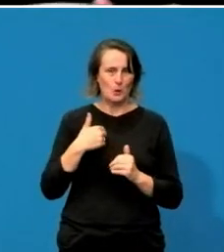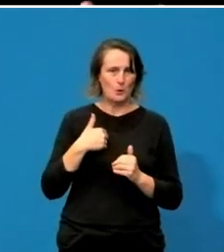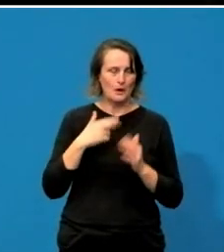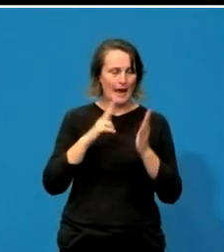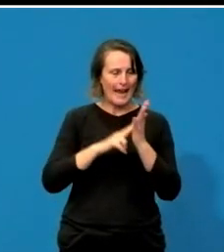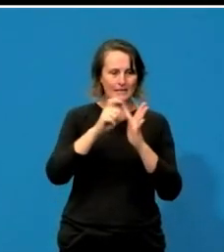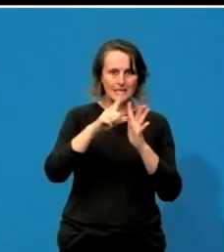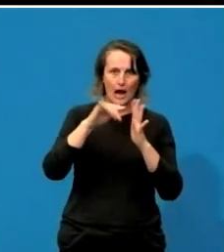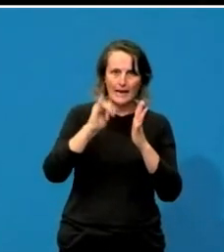actually provides.